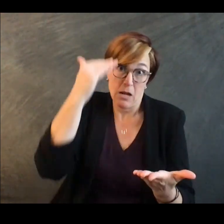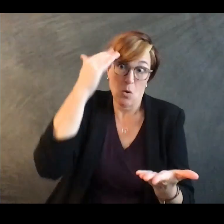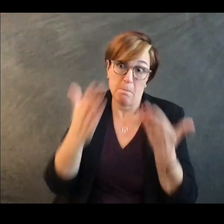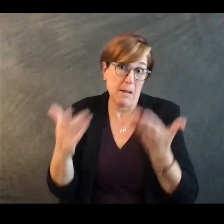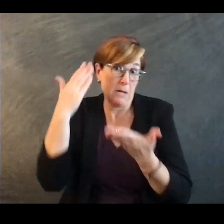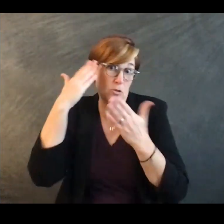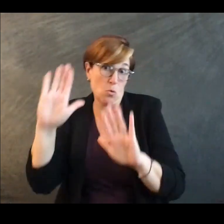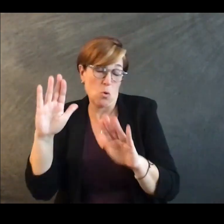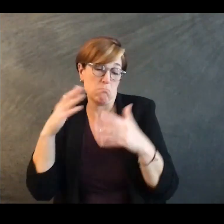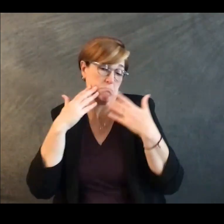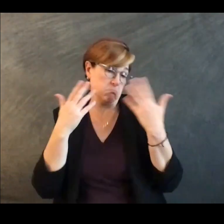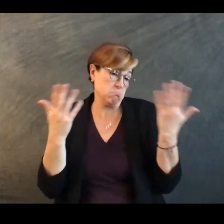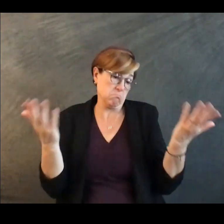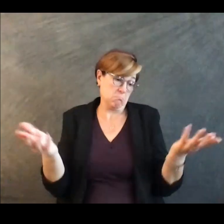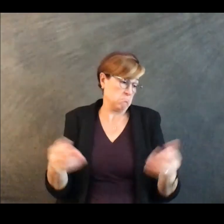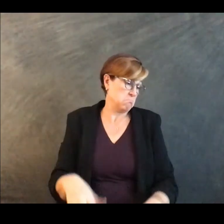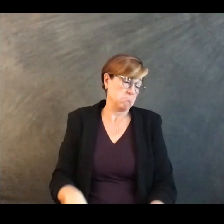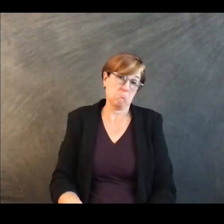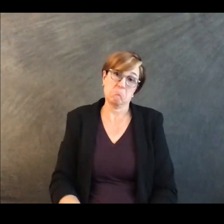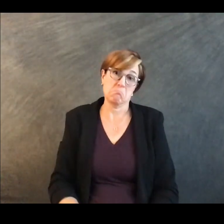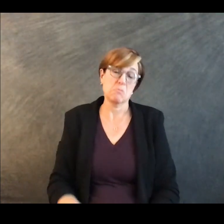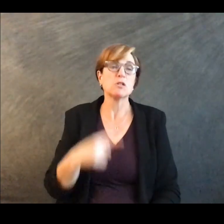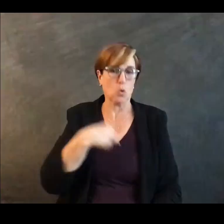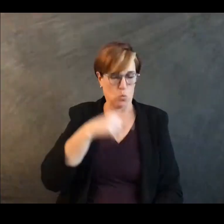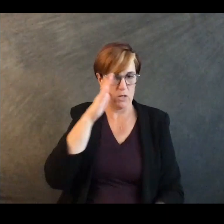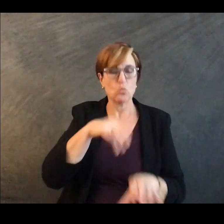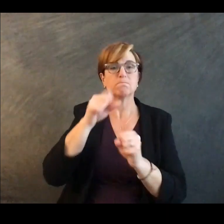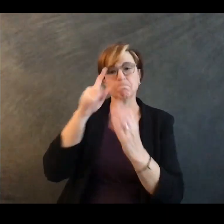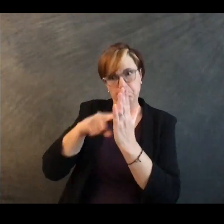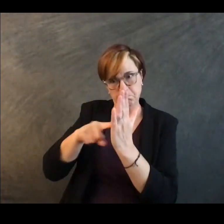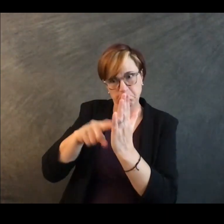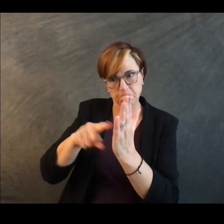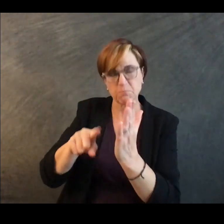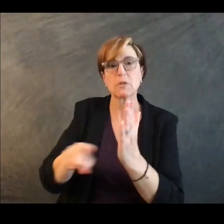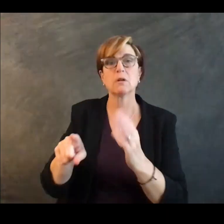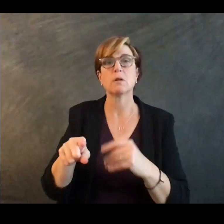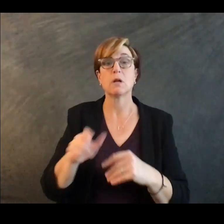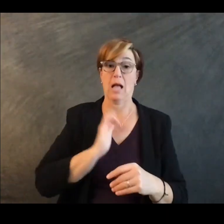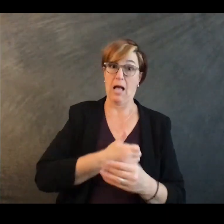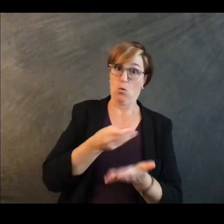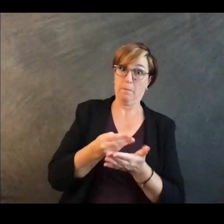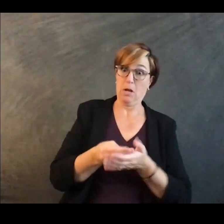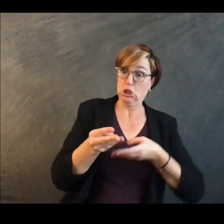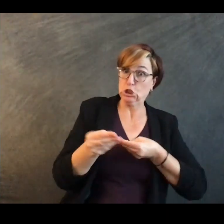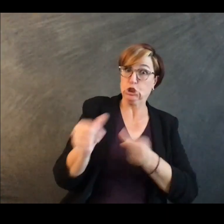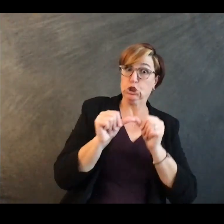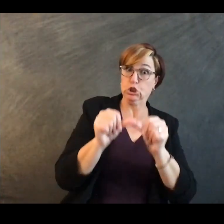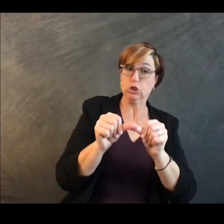very carefully and we're gonna put a hold on money spent to the w-h-o we're